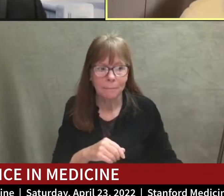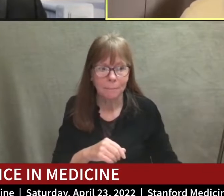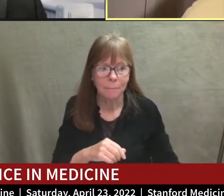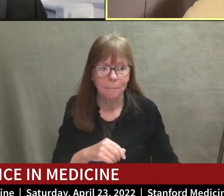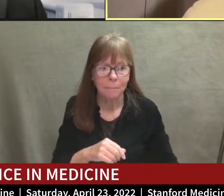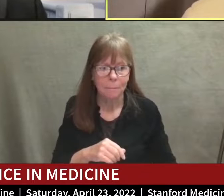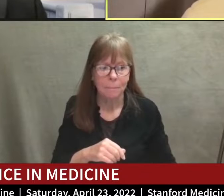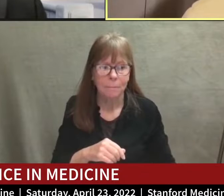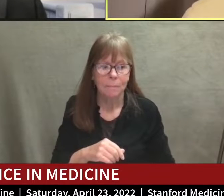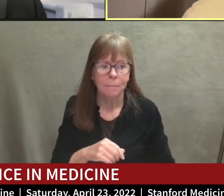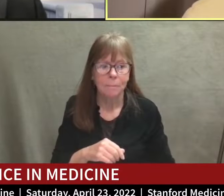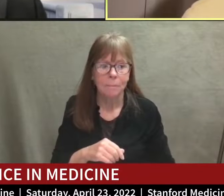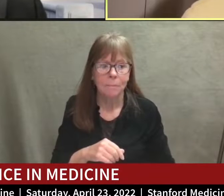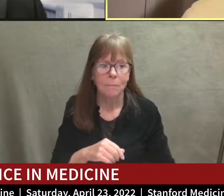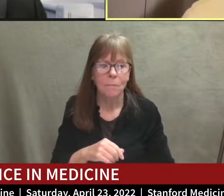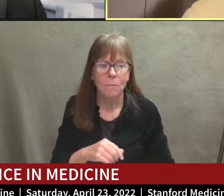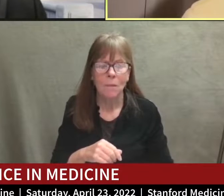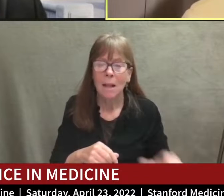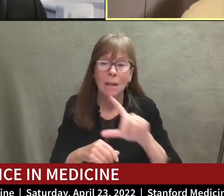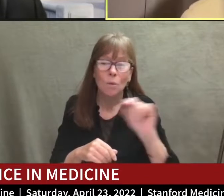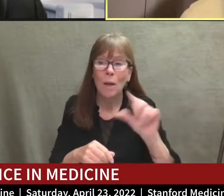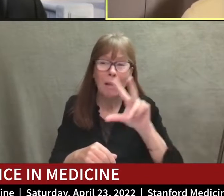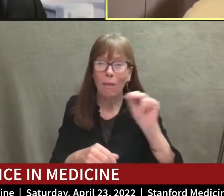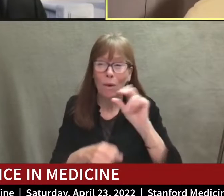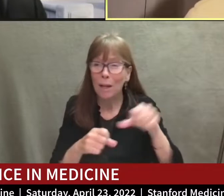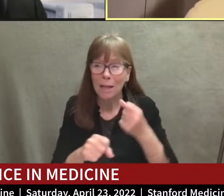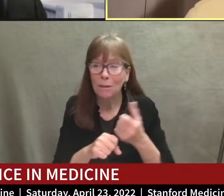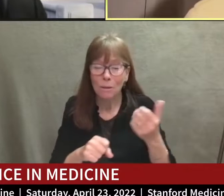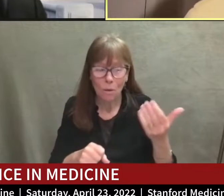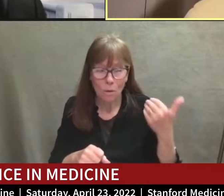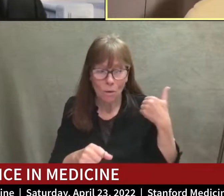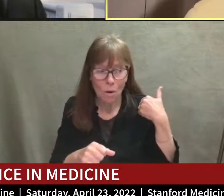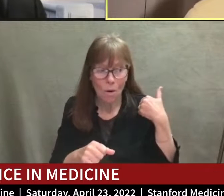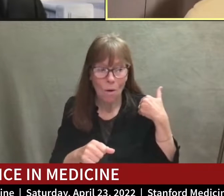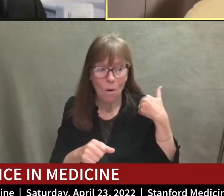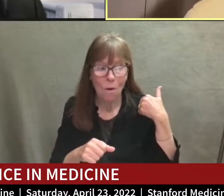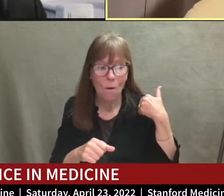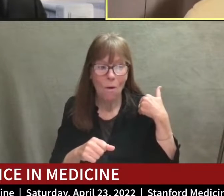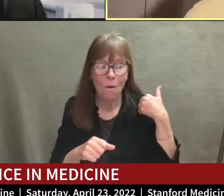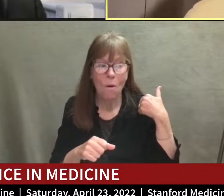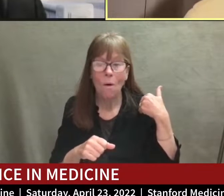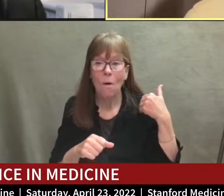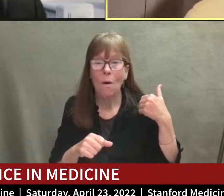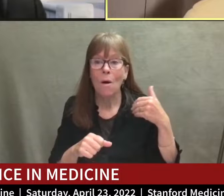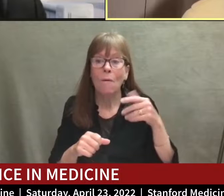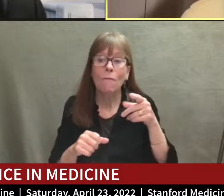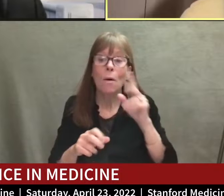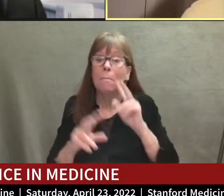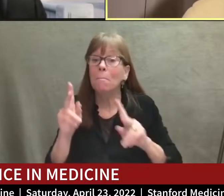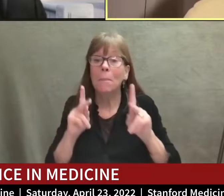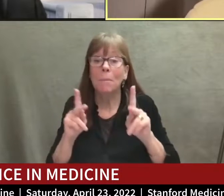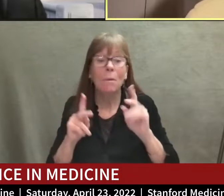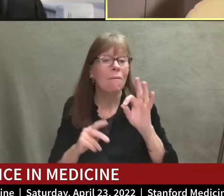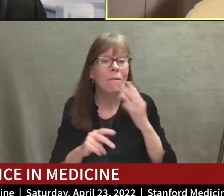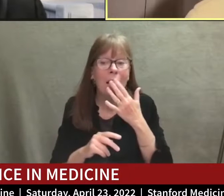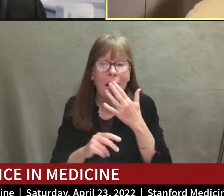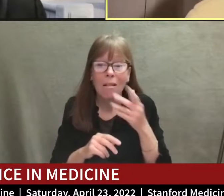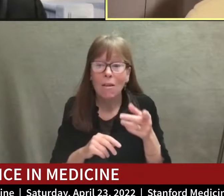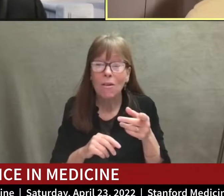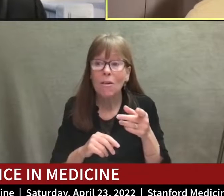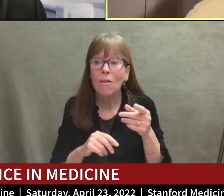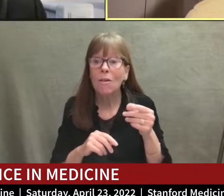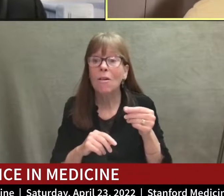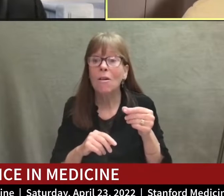20, 30 years ago, like the numbers of people of color, and women, and queer people